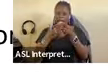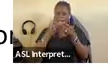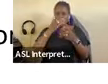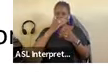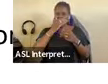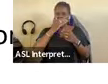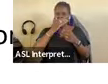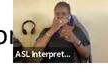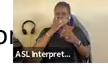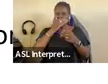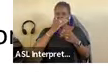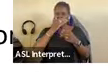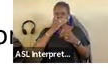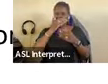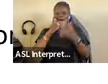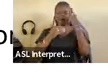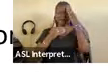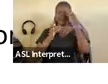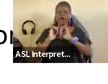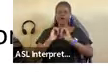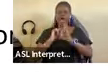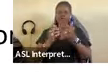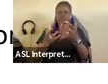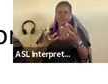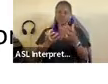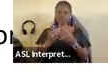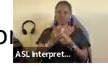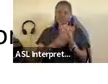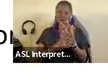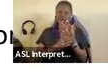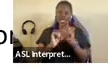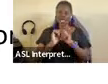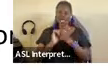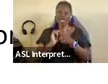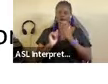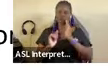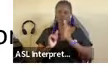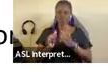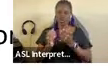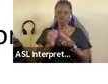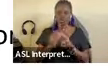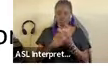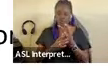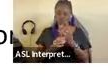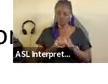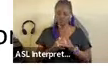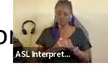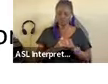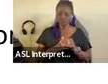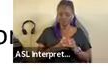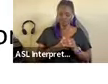components of our responses will be able to grow and how they'll grow. However, the reduced funding that we're